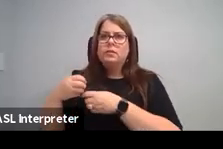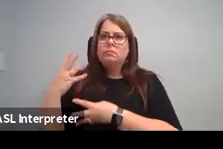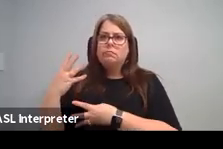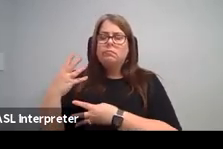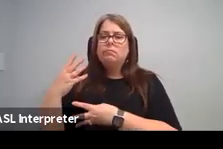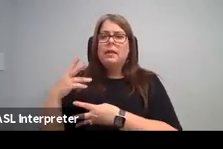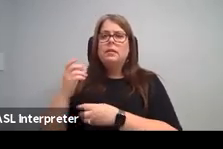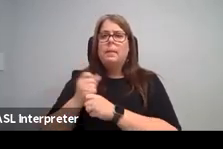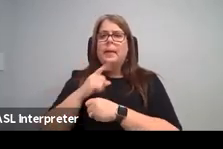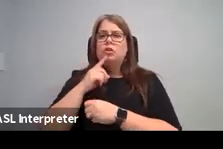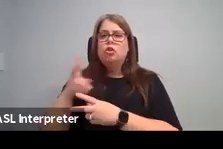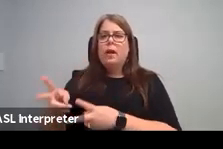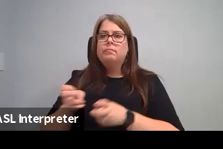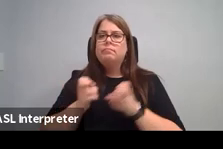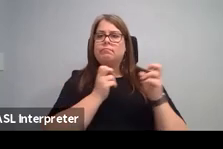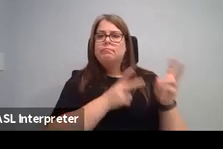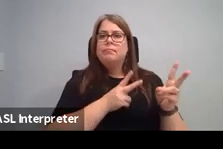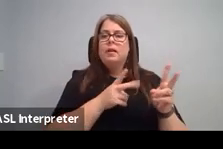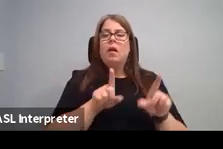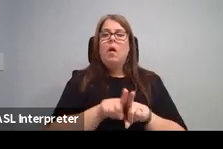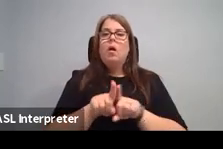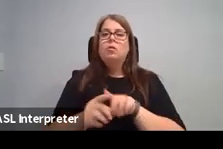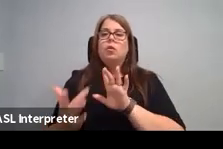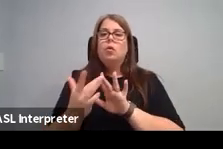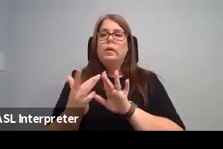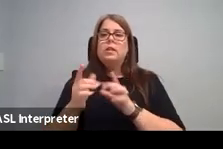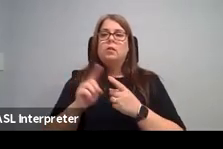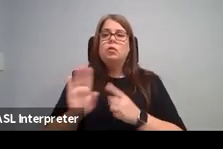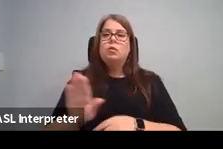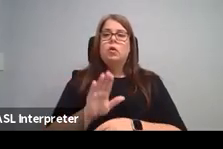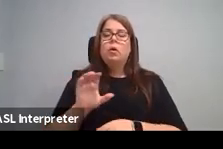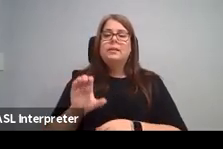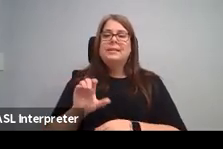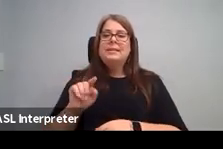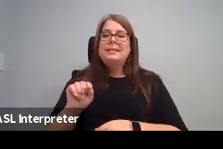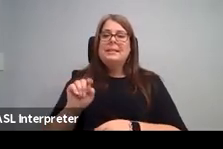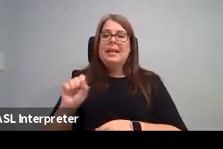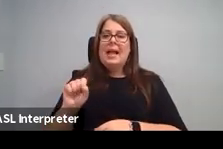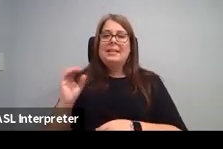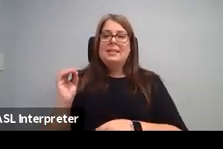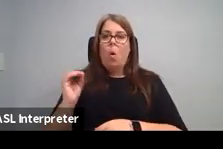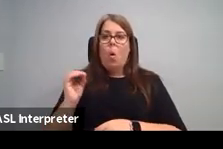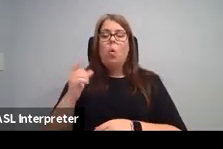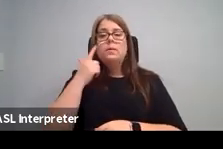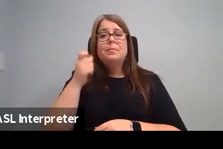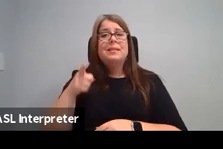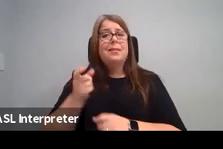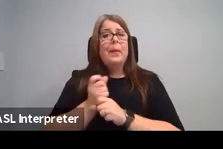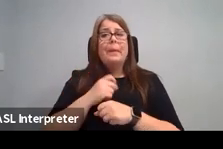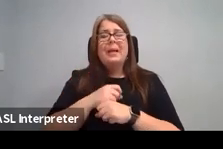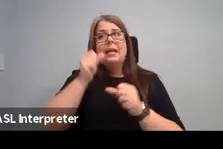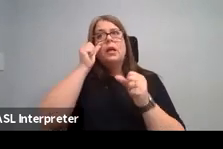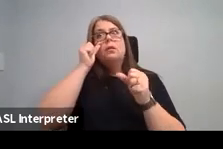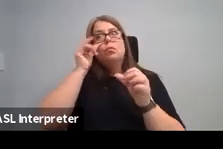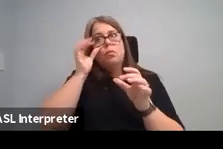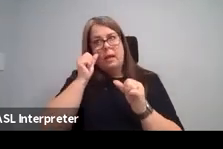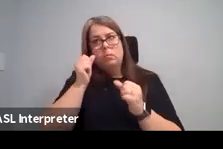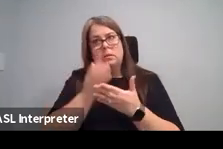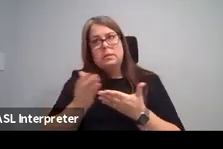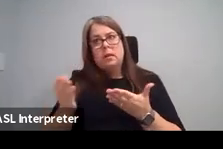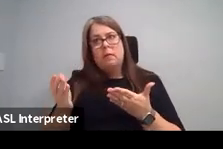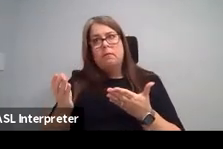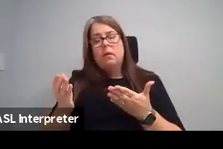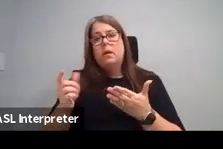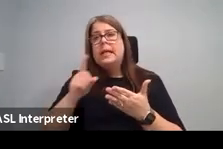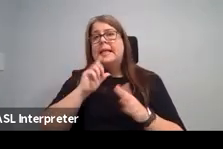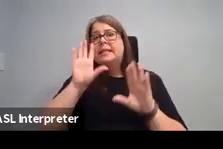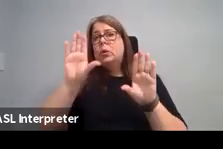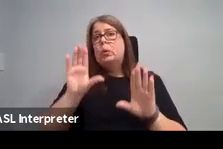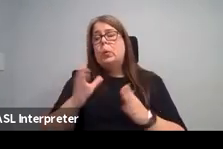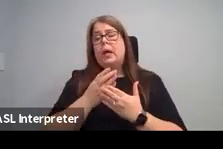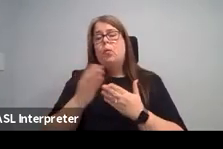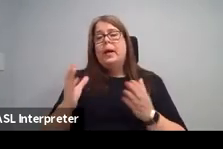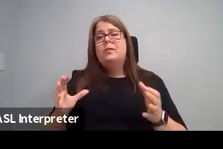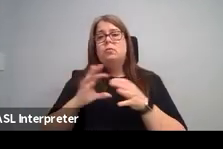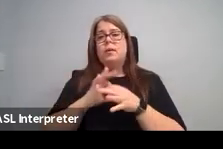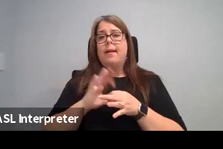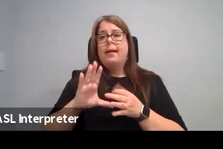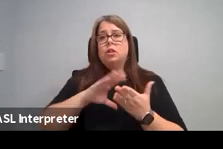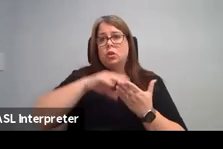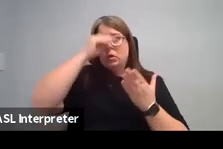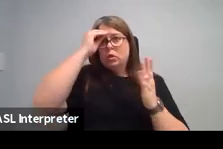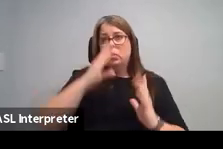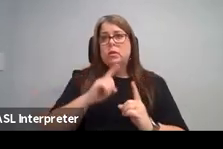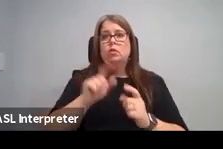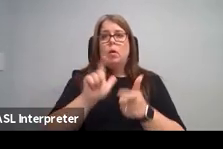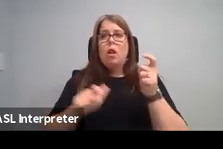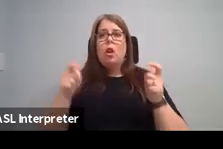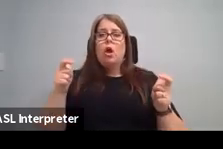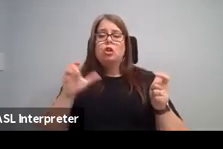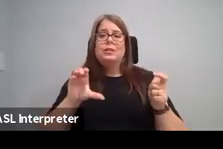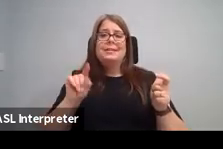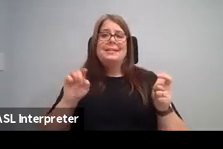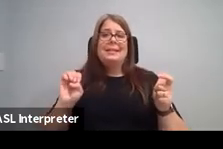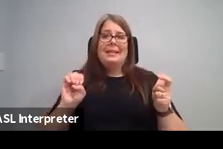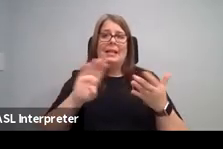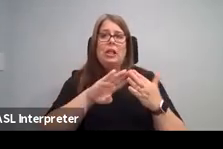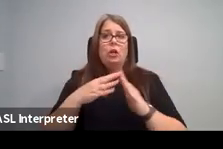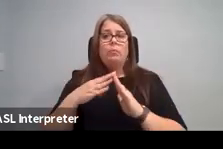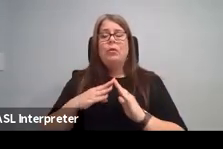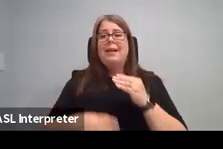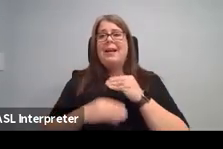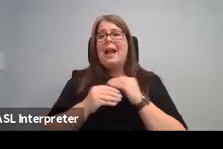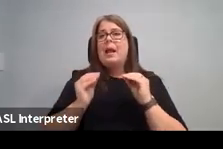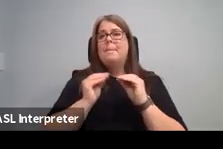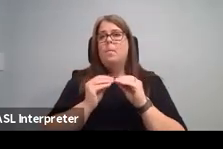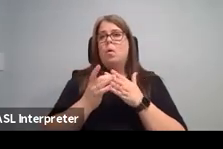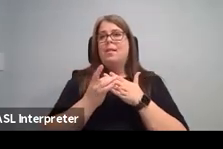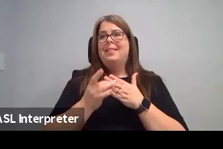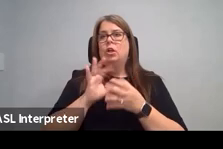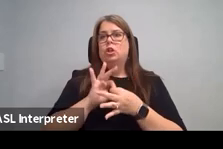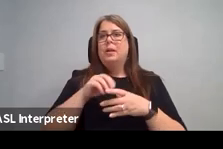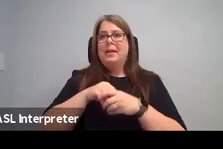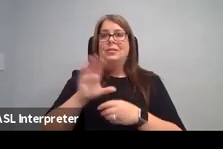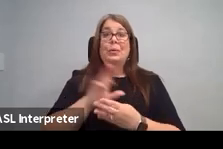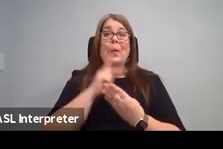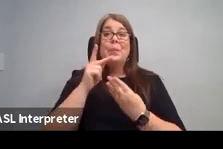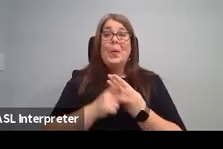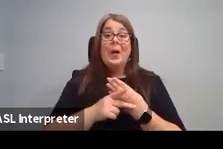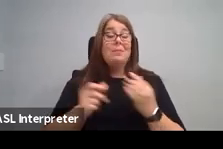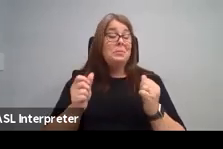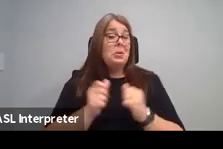Allison Frenzel : Excellent. And we also recommend you reach out to your CTS SOS because they have been producing really incredible stuff. And it's a great way to get your students connected to a larger city community and build some leadership into your programs. So with that we are promptly done